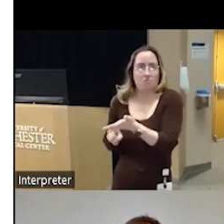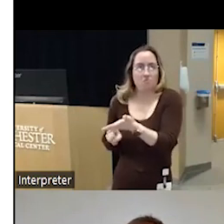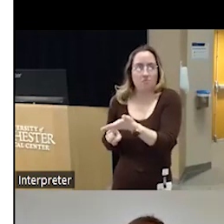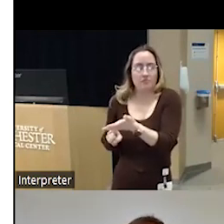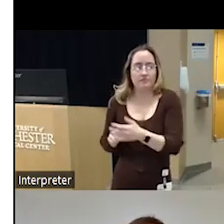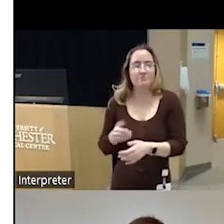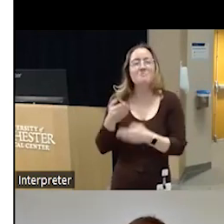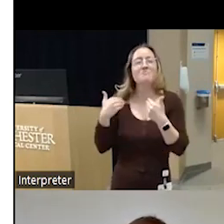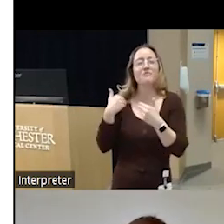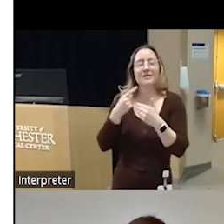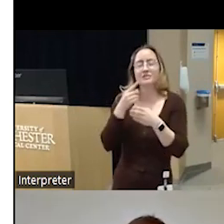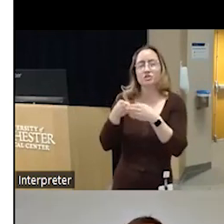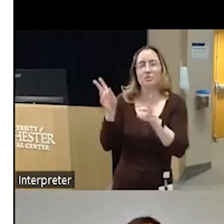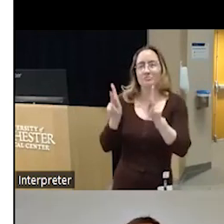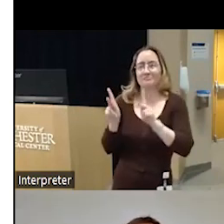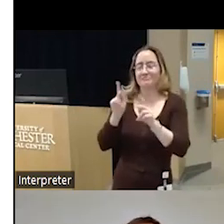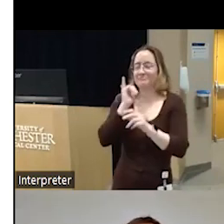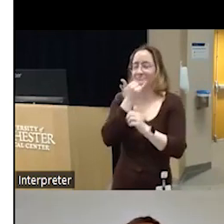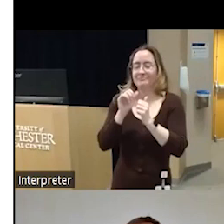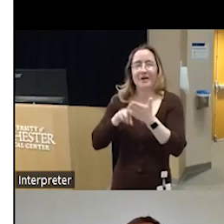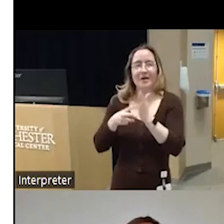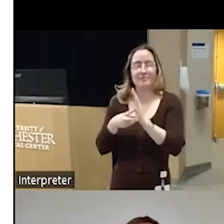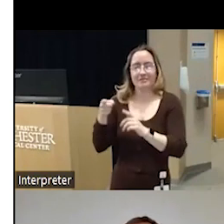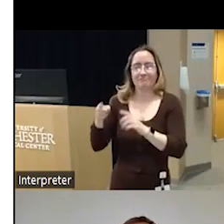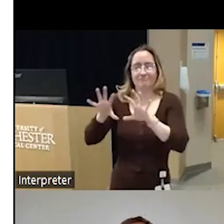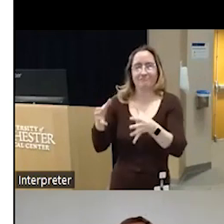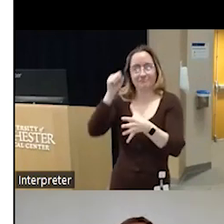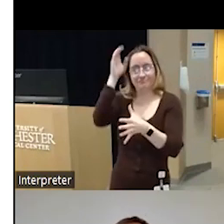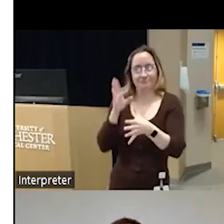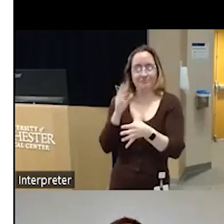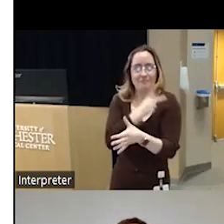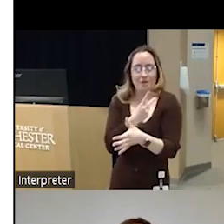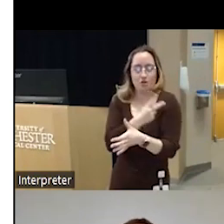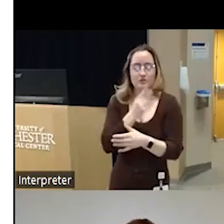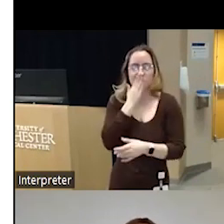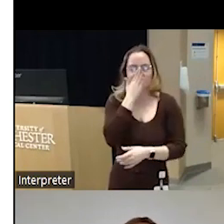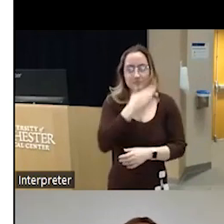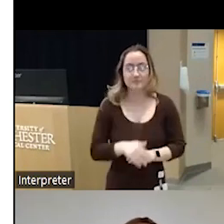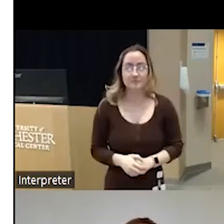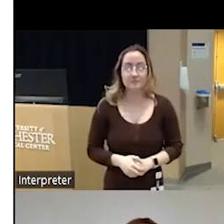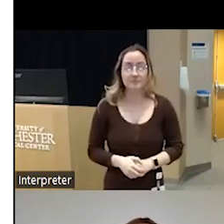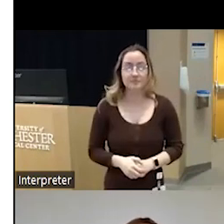So by improving Cali metabolic status, you're not worsening. Maybe even can improve cognition.